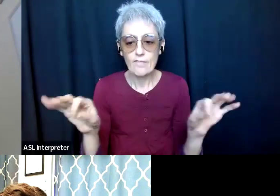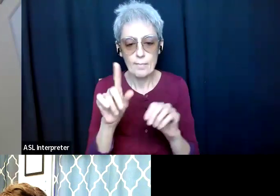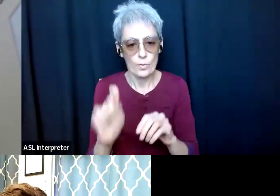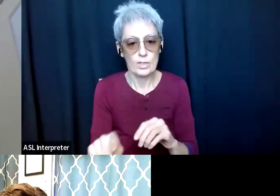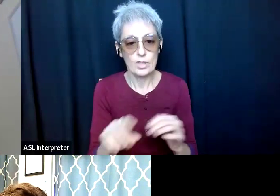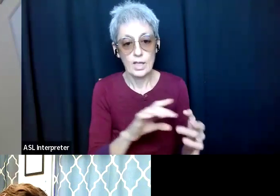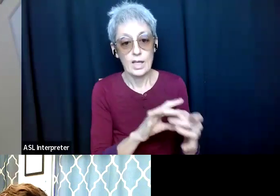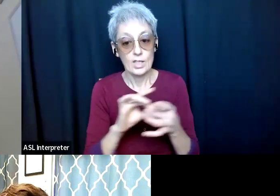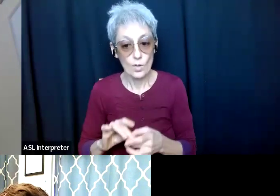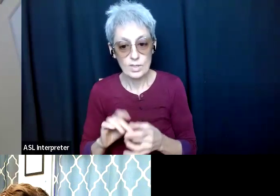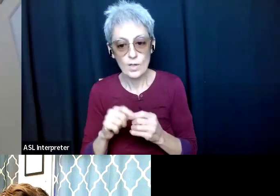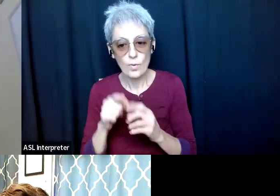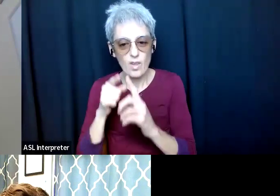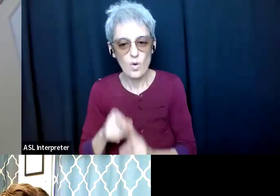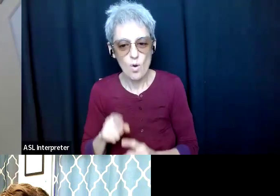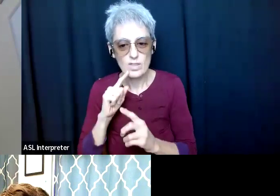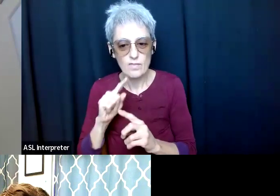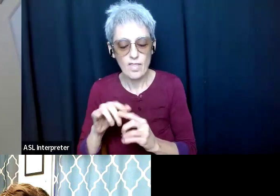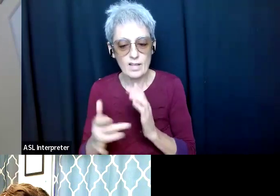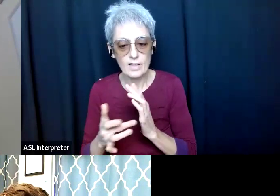to get clean data, but that also means that we present